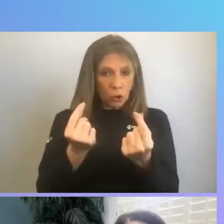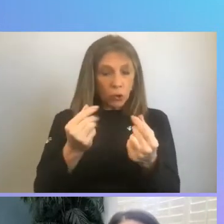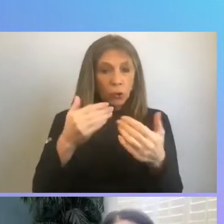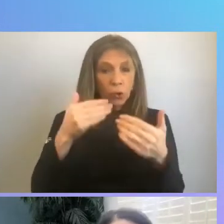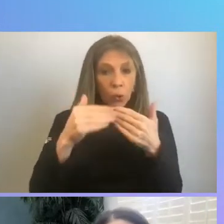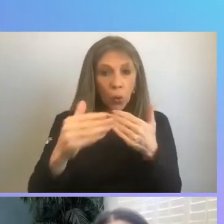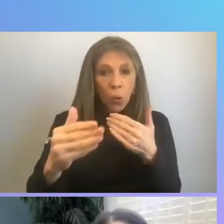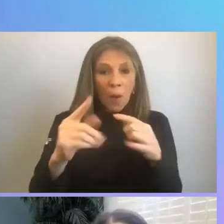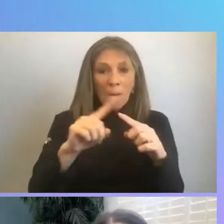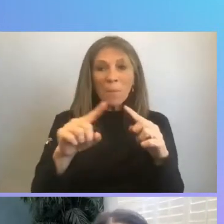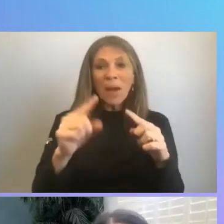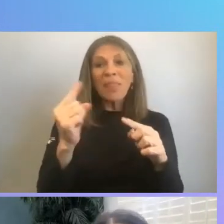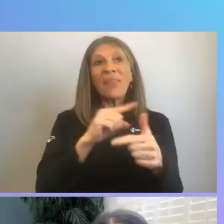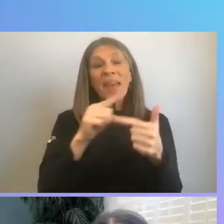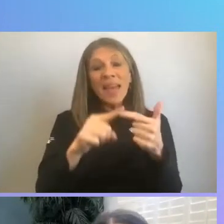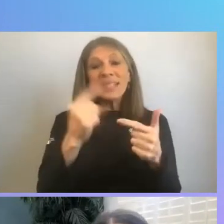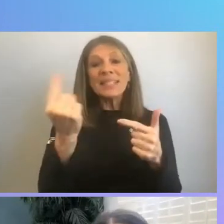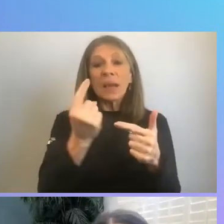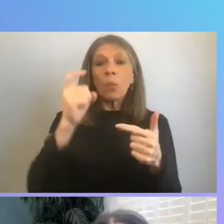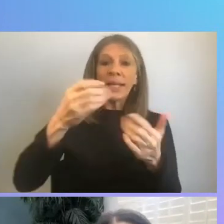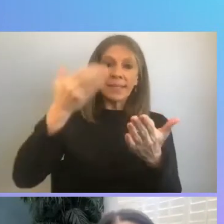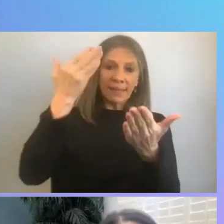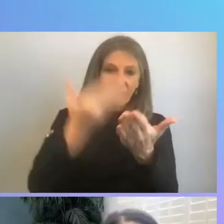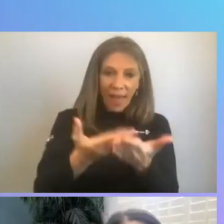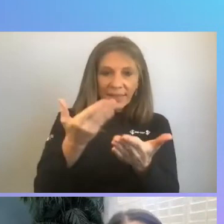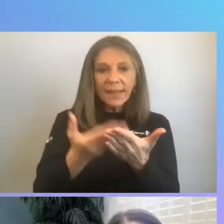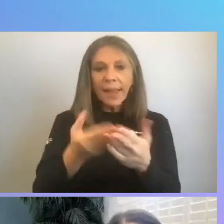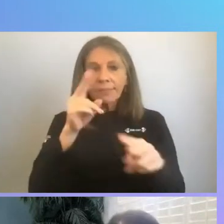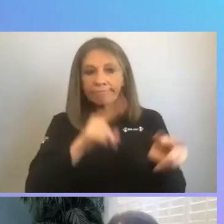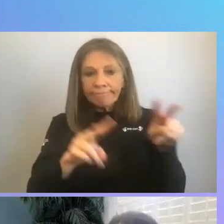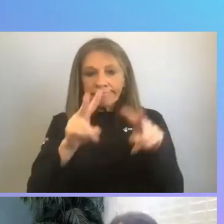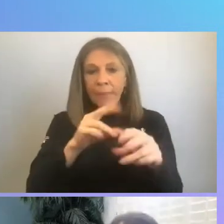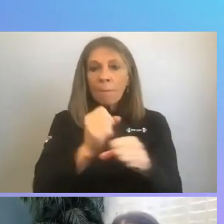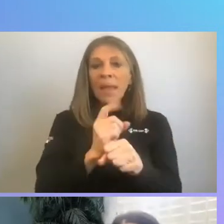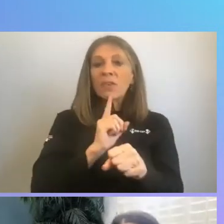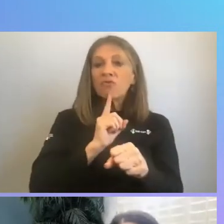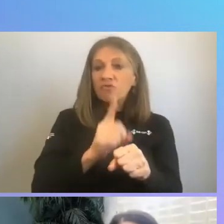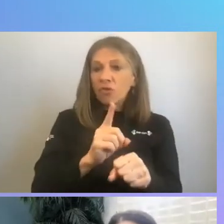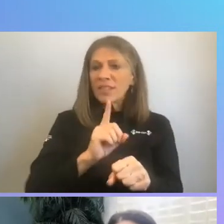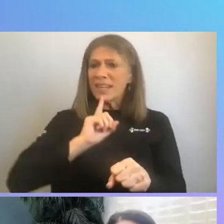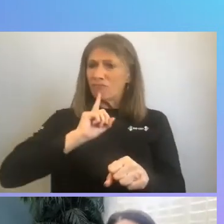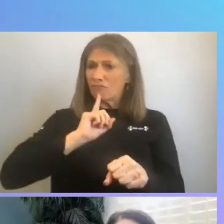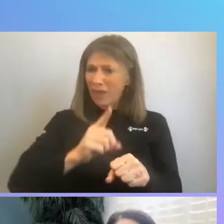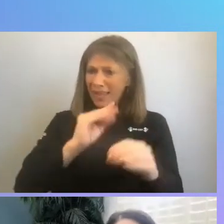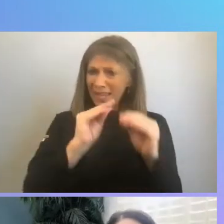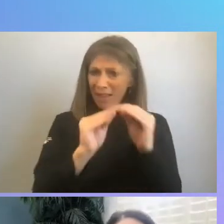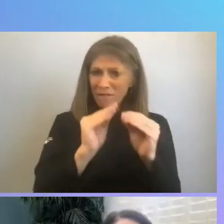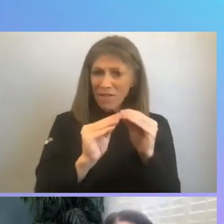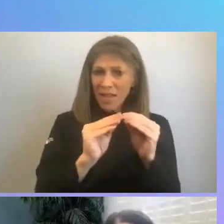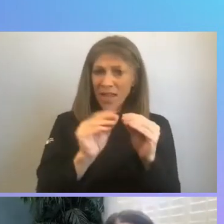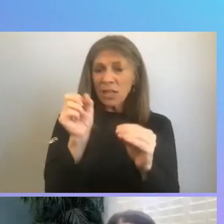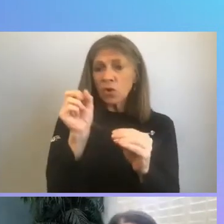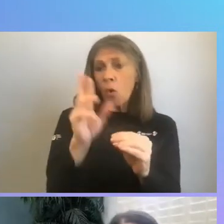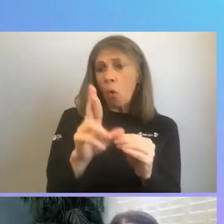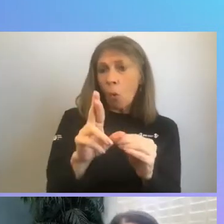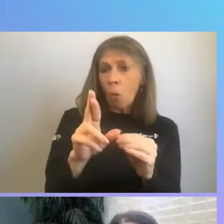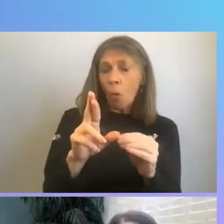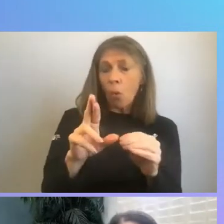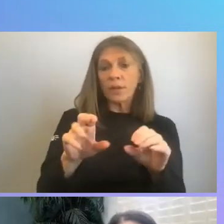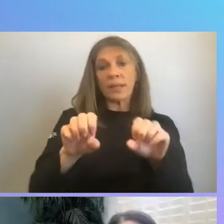somebody's going to have to validate it and make sure, did it really get fixed or did it break something else? And then